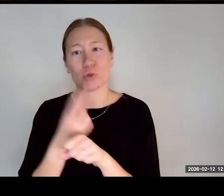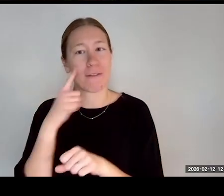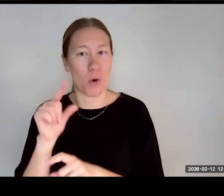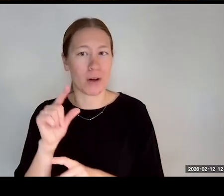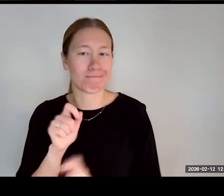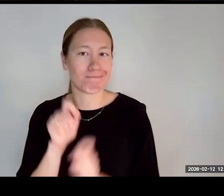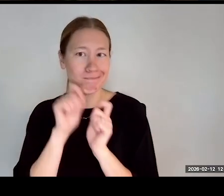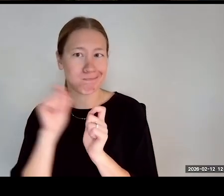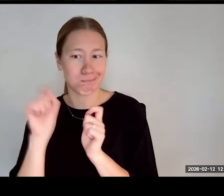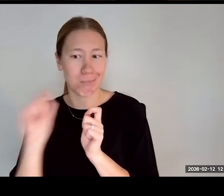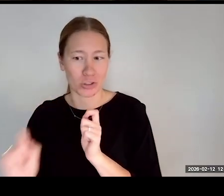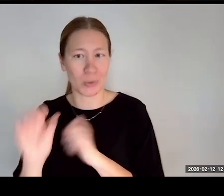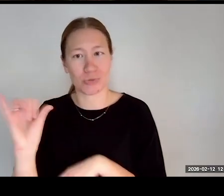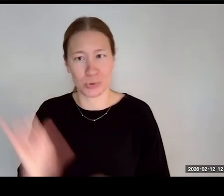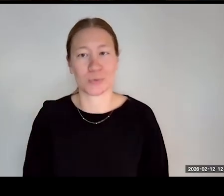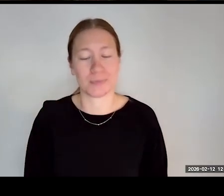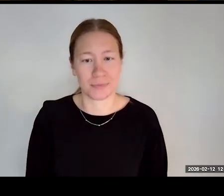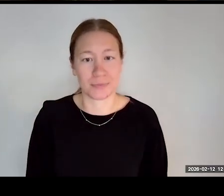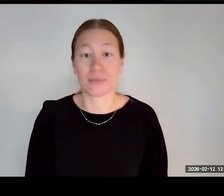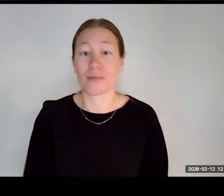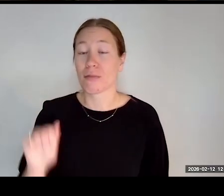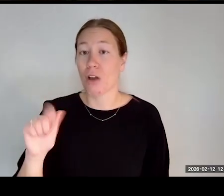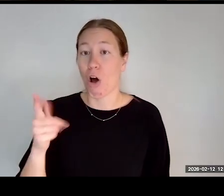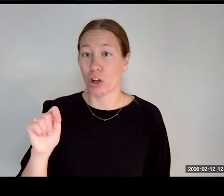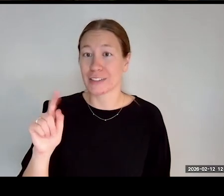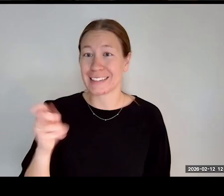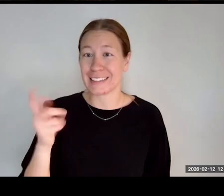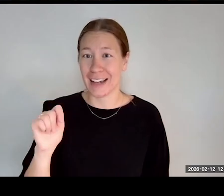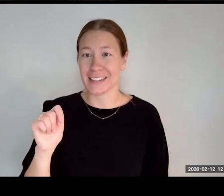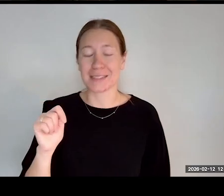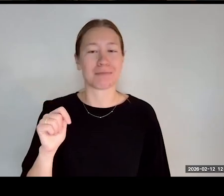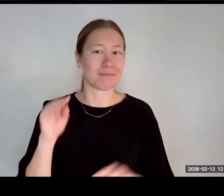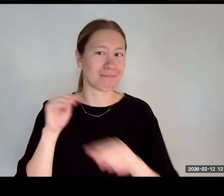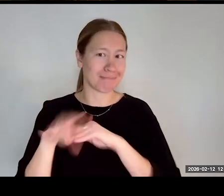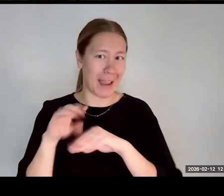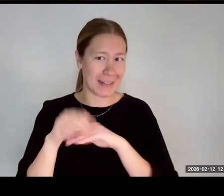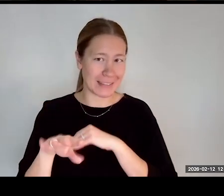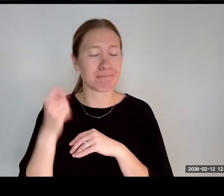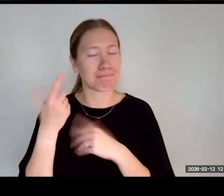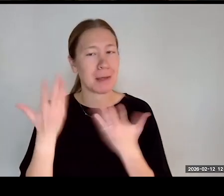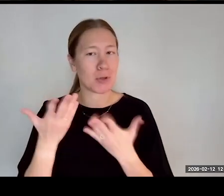In terms of alt text, I have some guidance here. You've probably heard about this guidance before so I'm not gonna spend too much time on it.